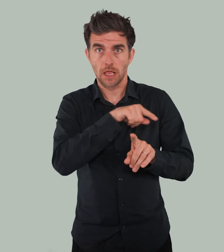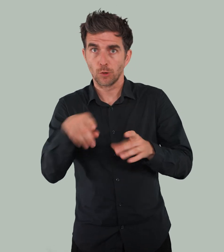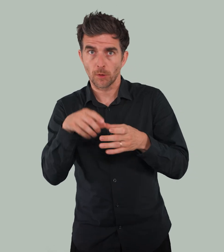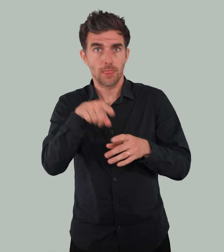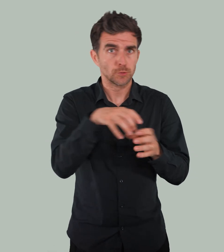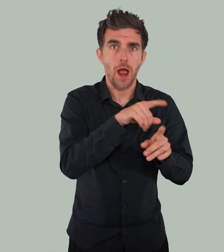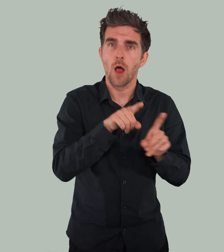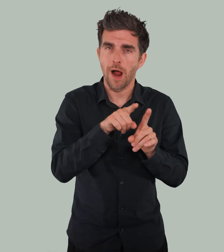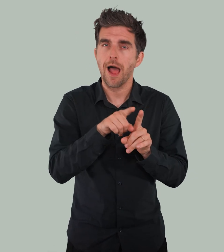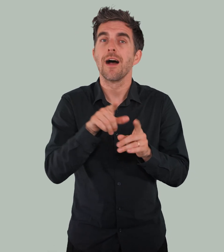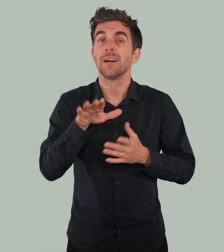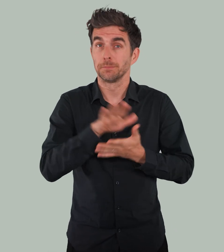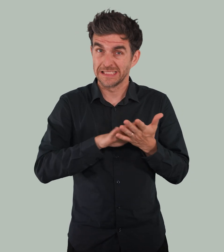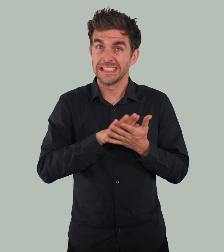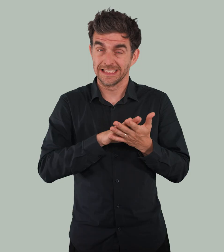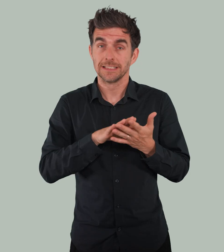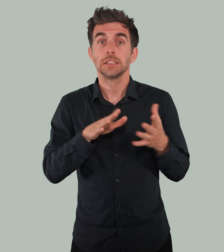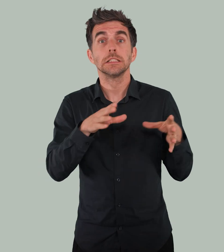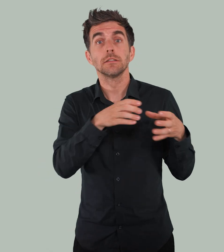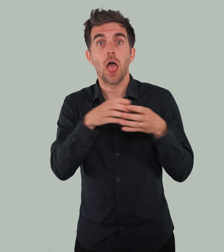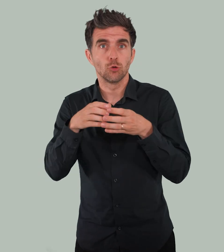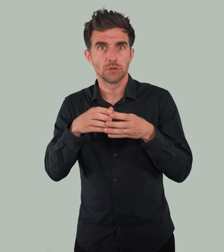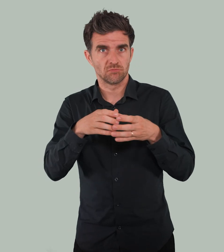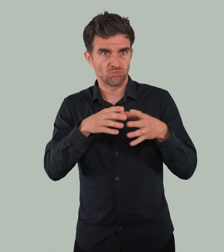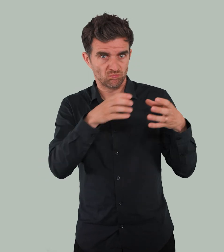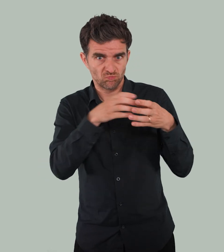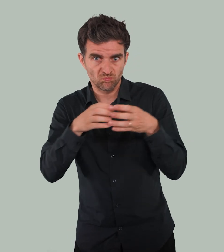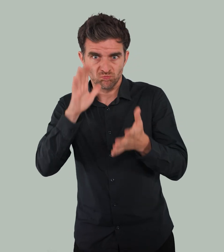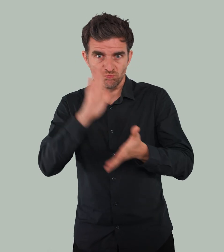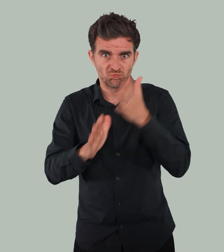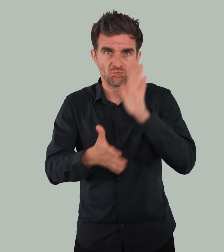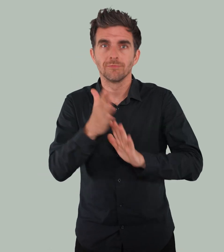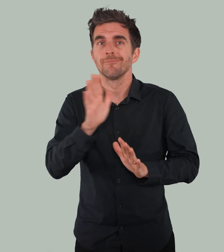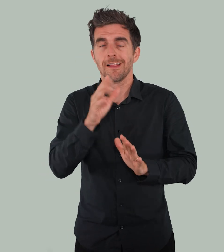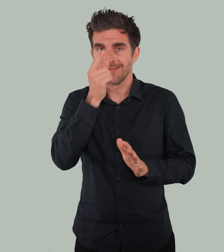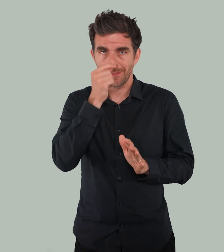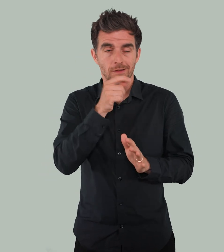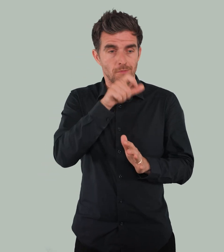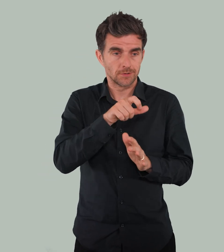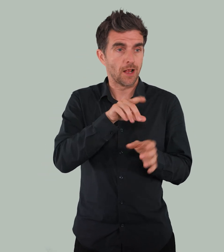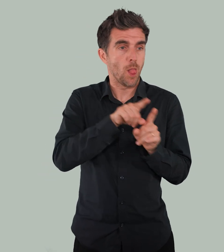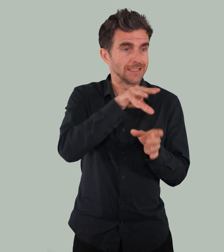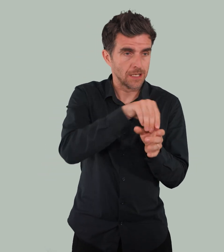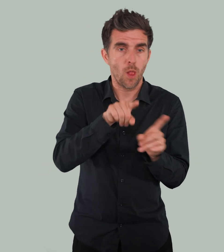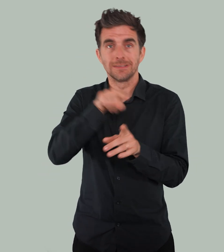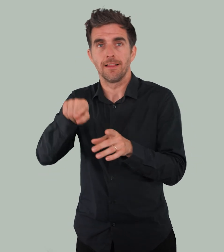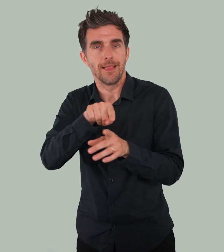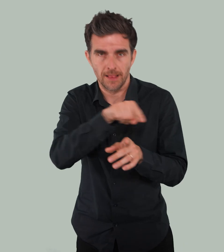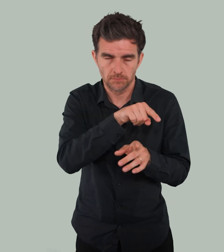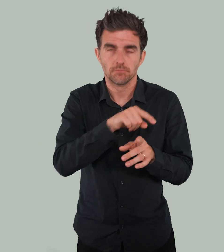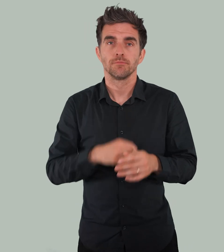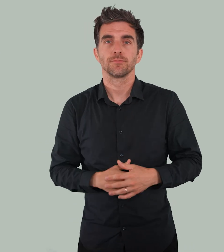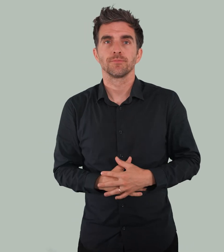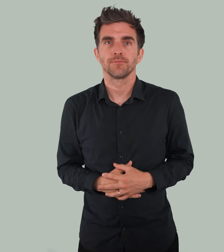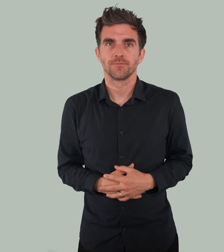than one category, meaning the categories are not mutually exclusive.